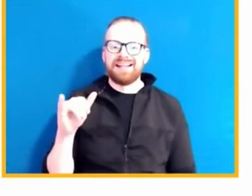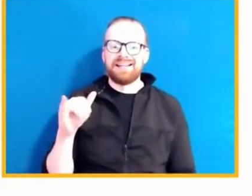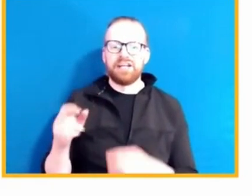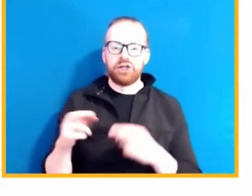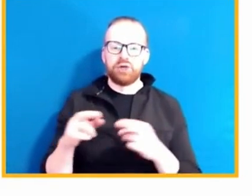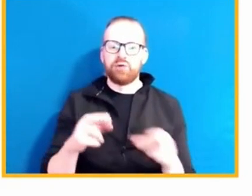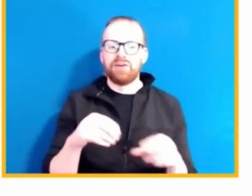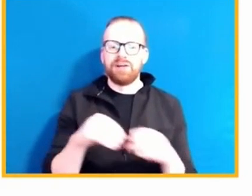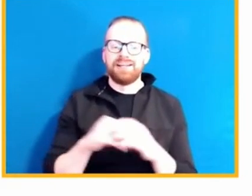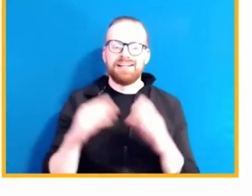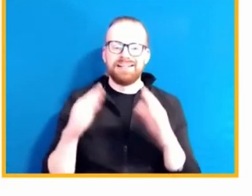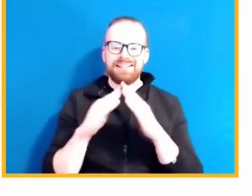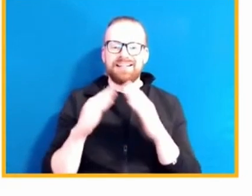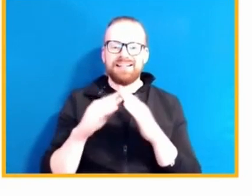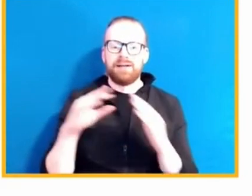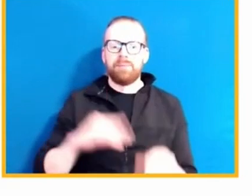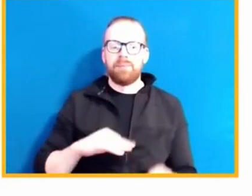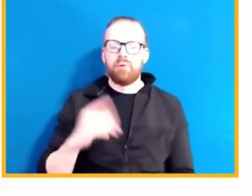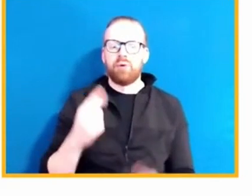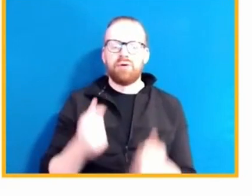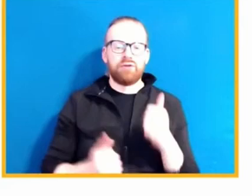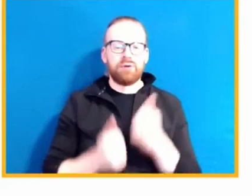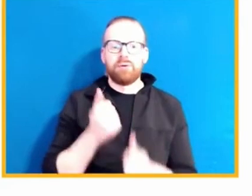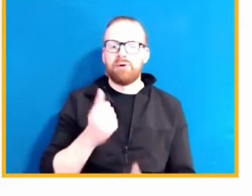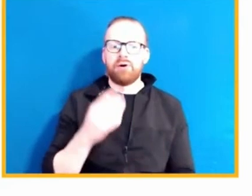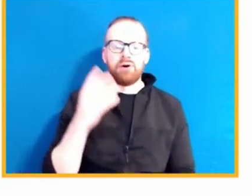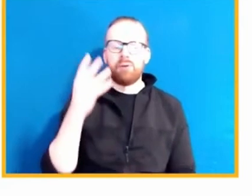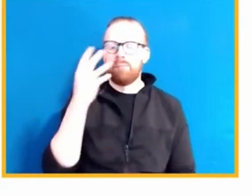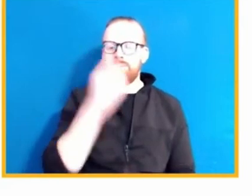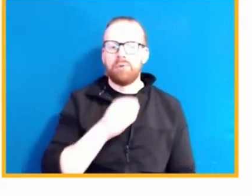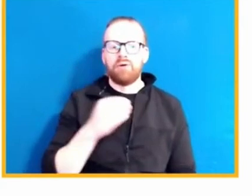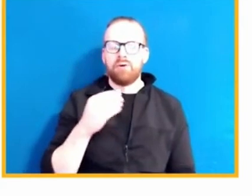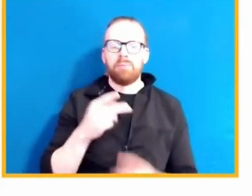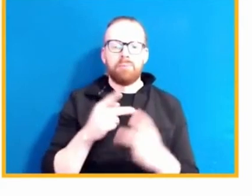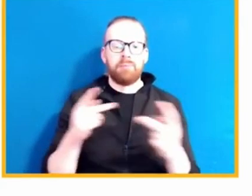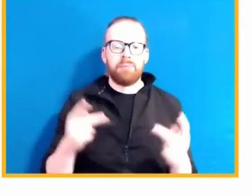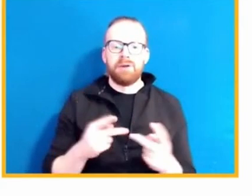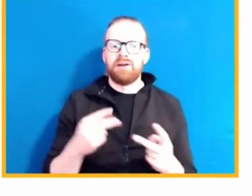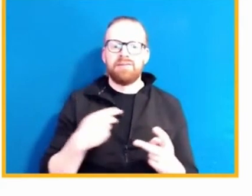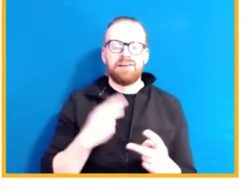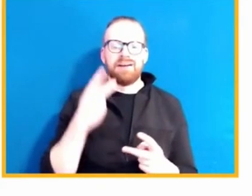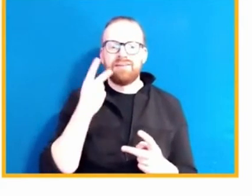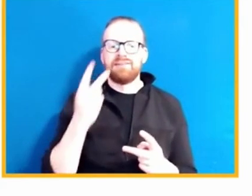downtown Pittsburgh. It's one of the most beautiful areas that I've seen for a convention and if